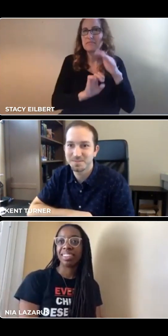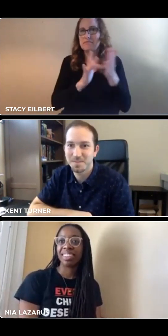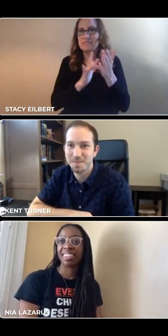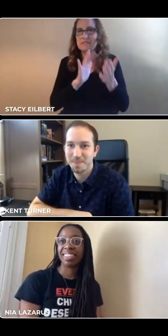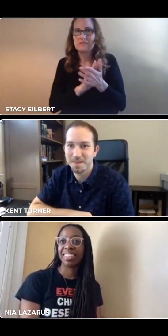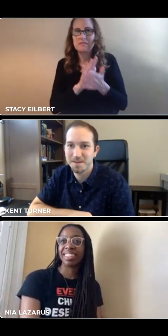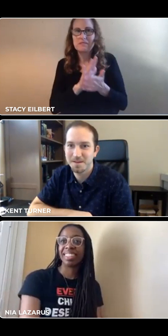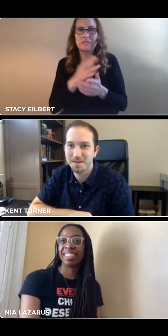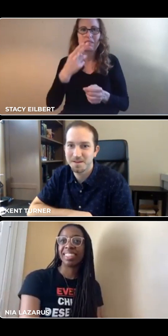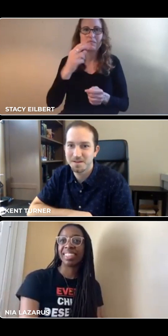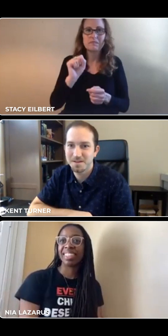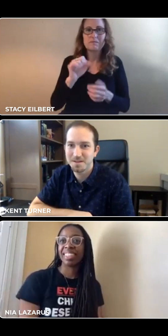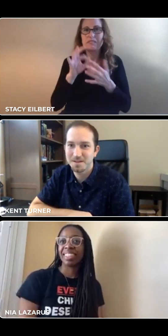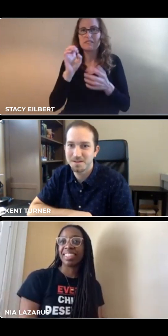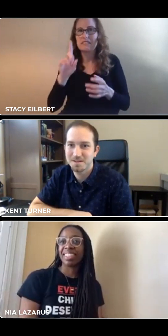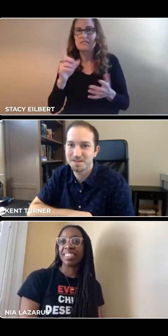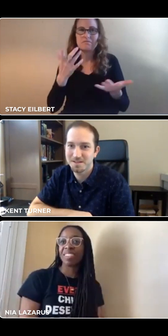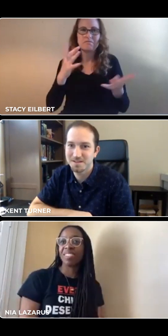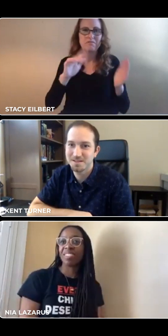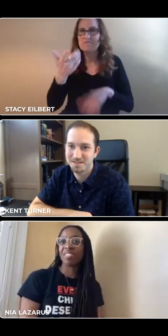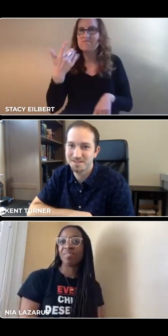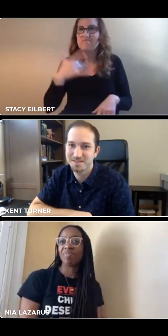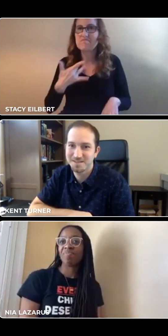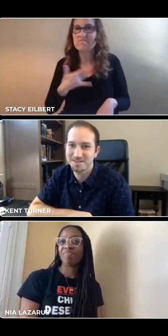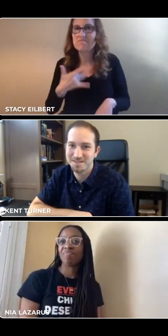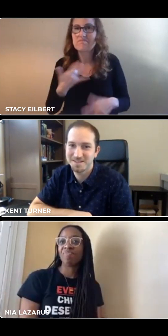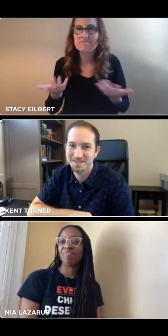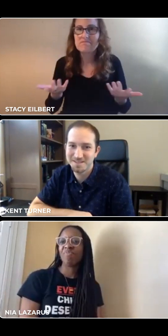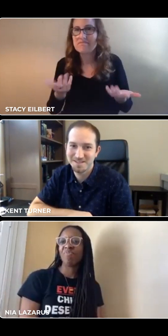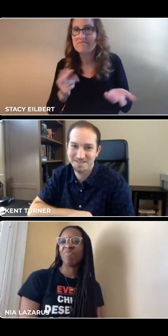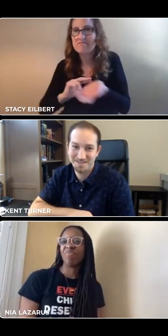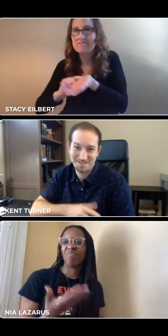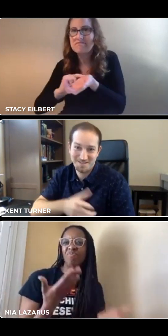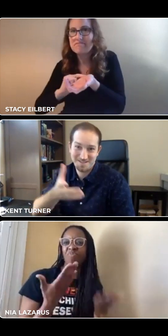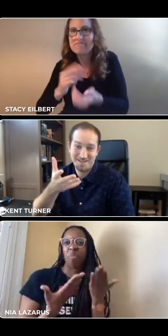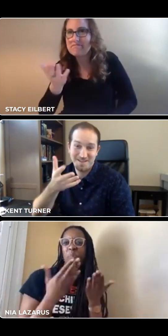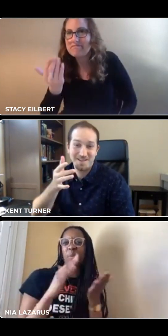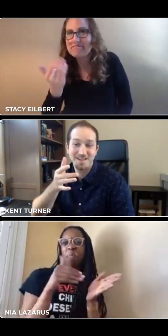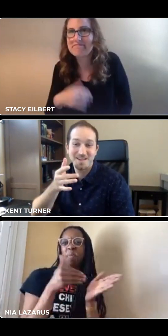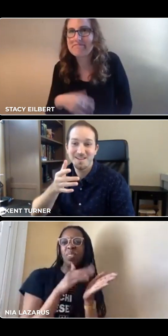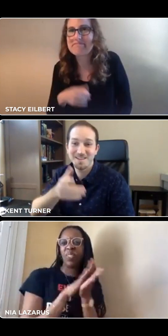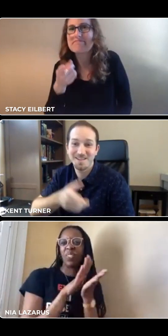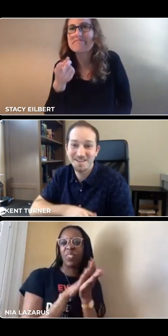What do you think will be the highest percentage represented here? What age group do you feel?